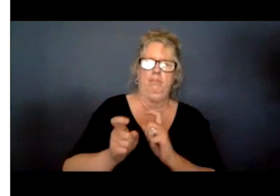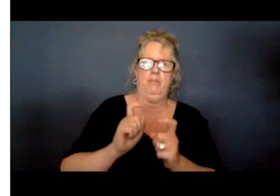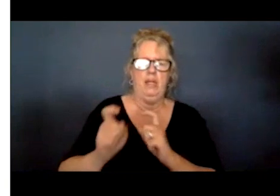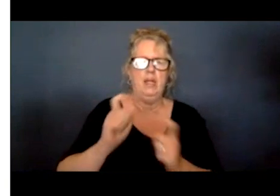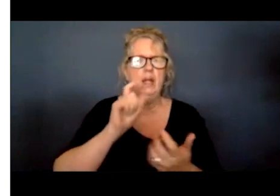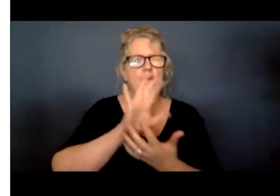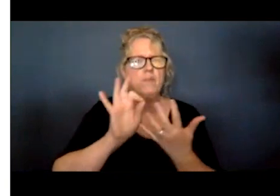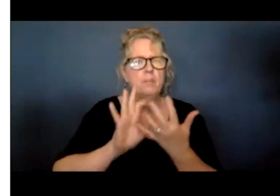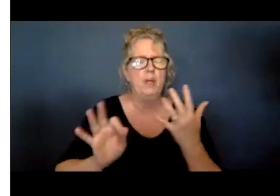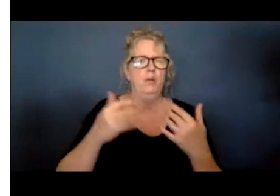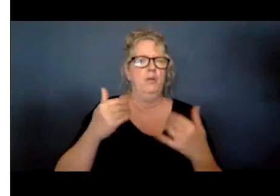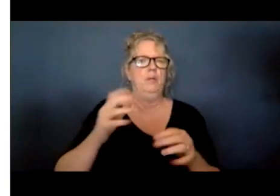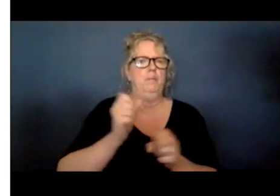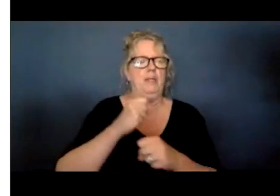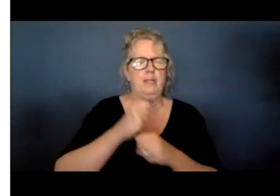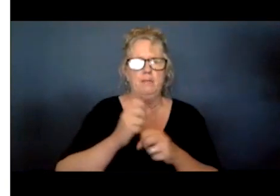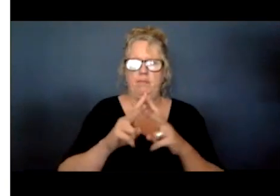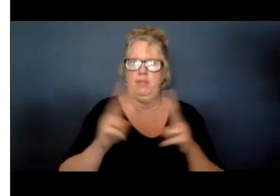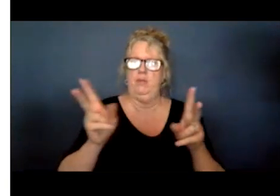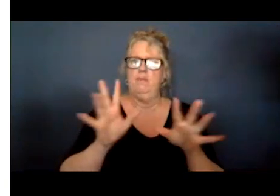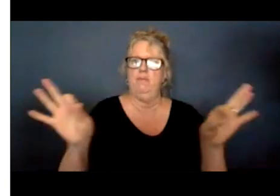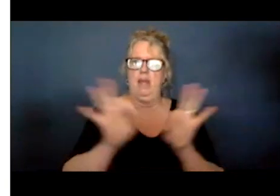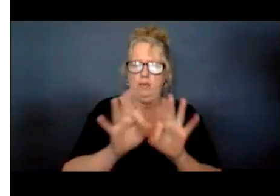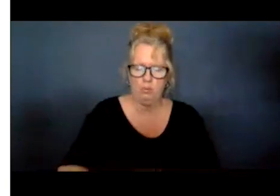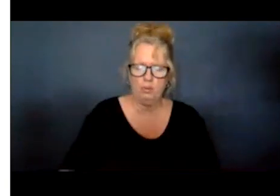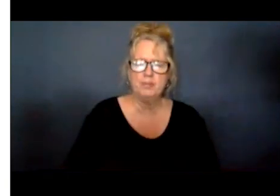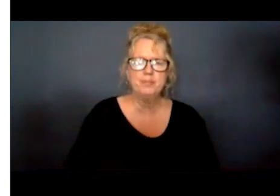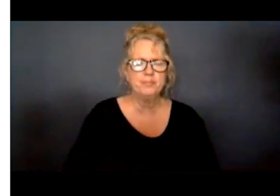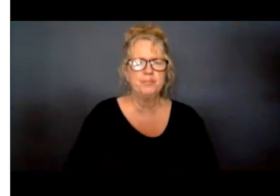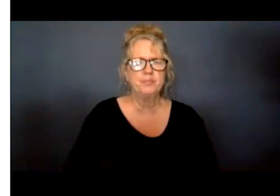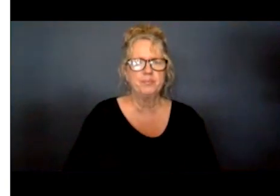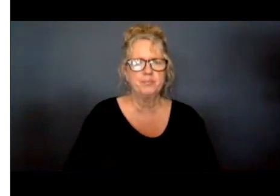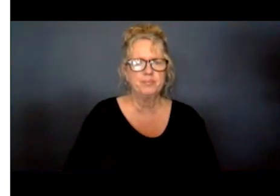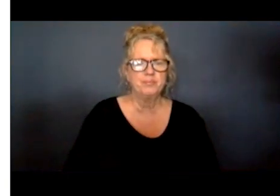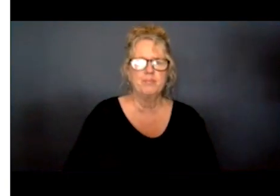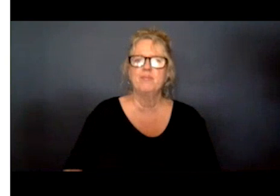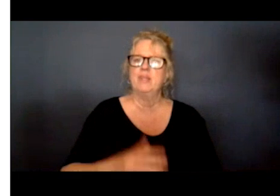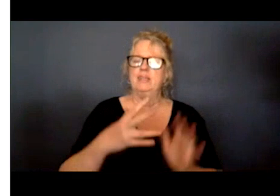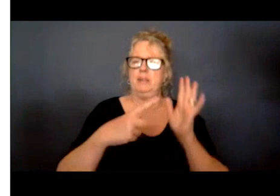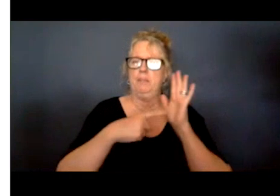make them incredibly valuable. Here are some examples.